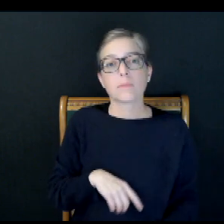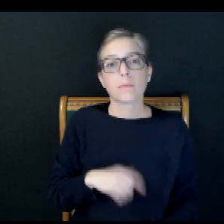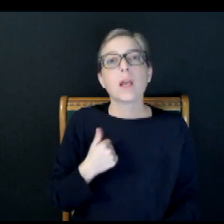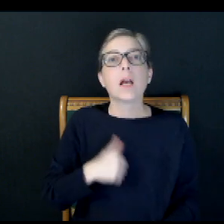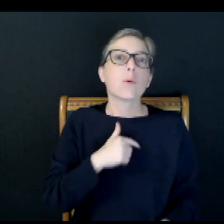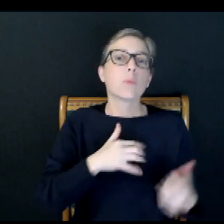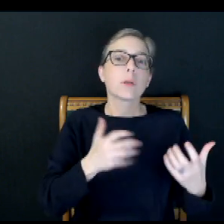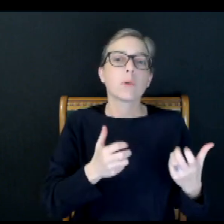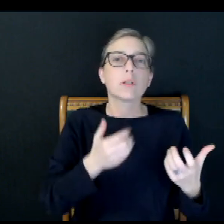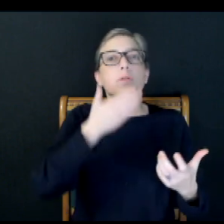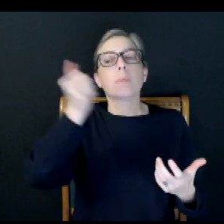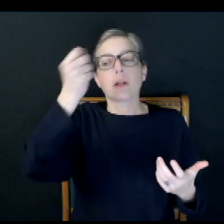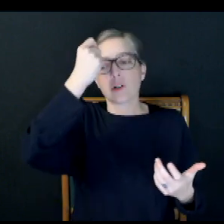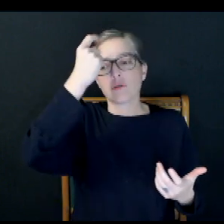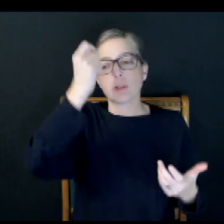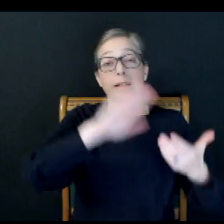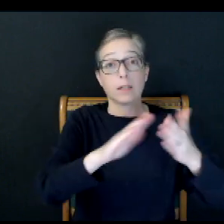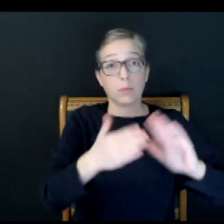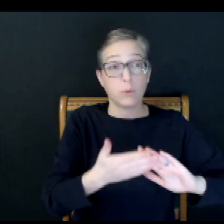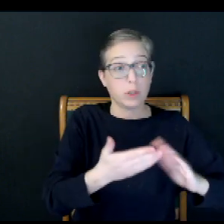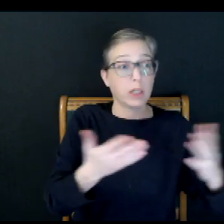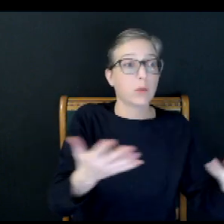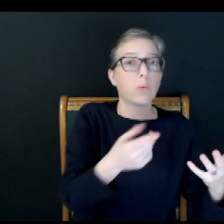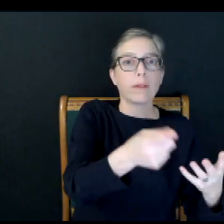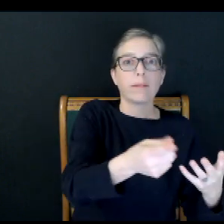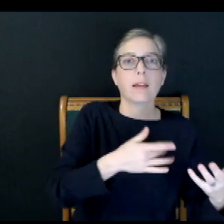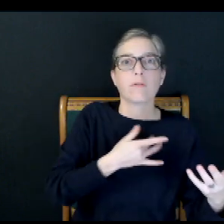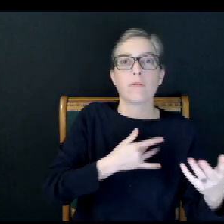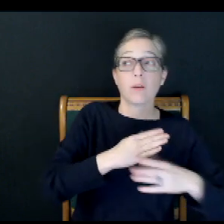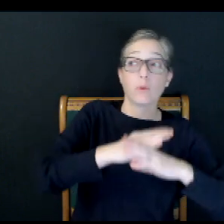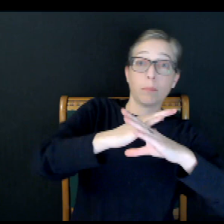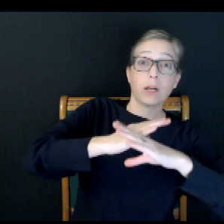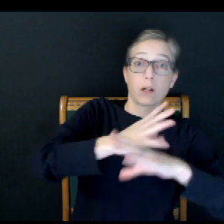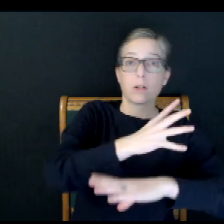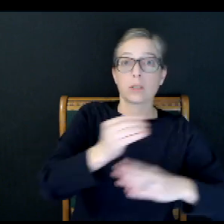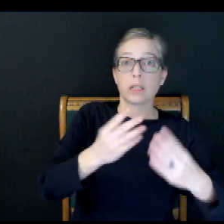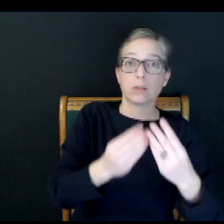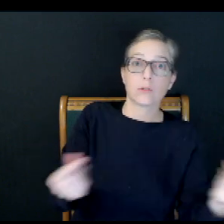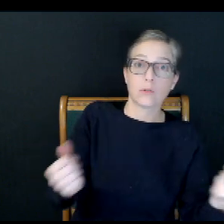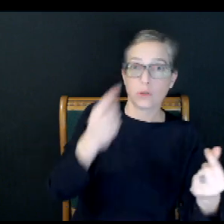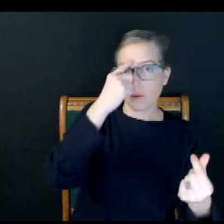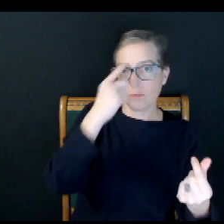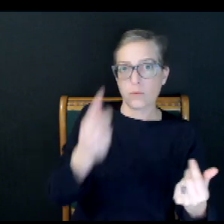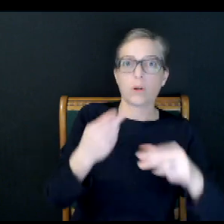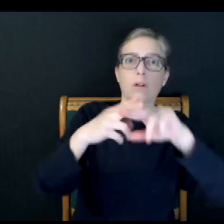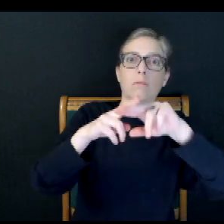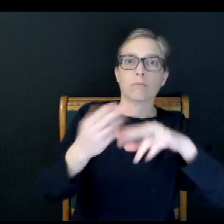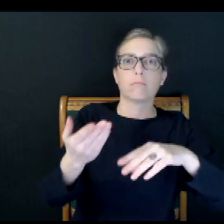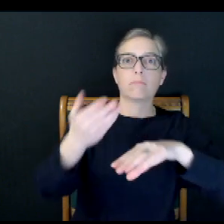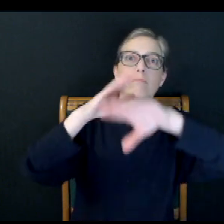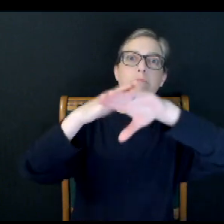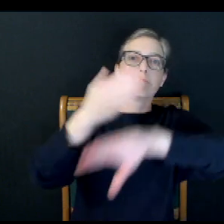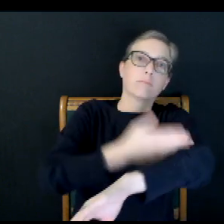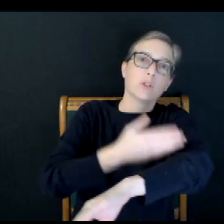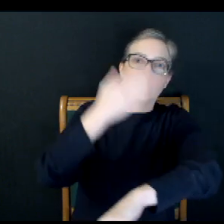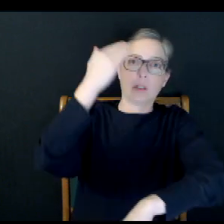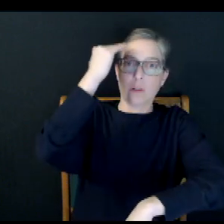barriers and solutions they see for building awareness around enrollment and utilization.